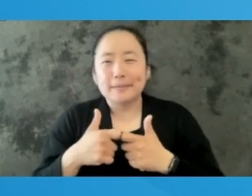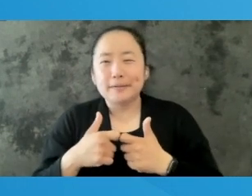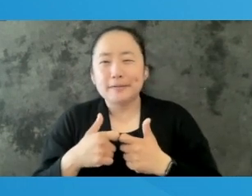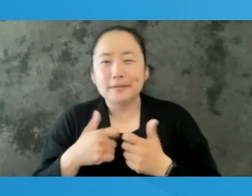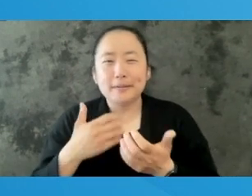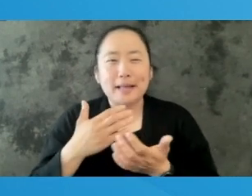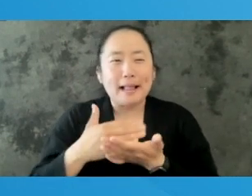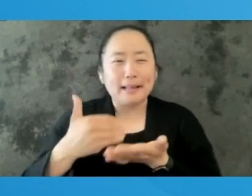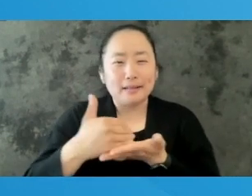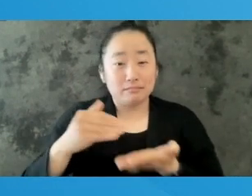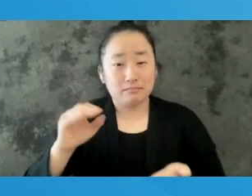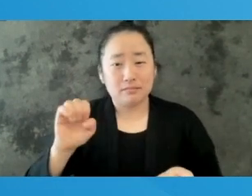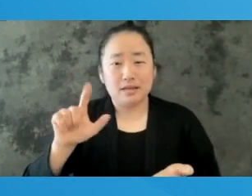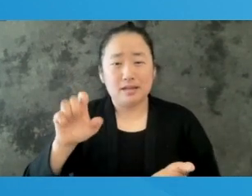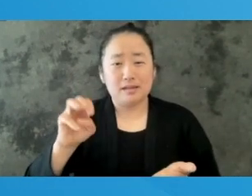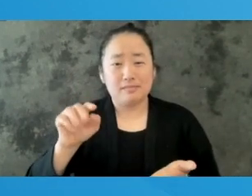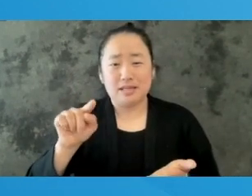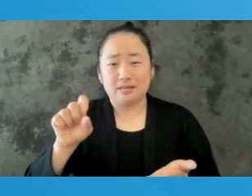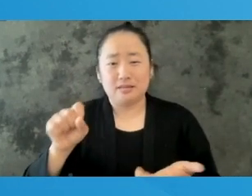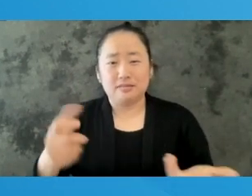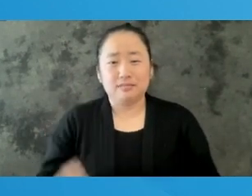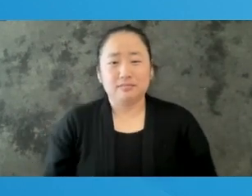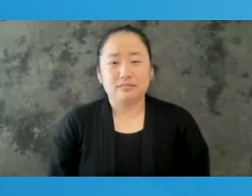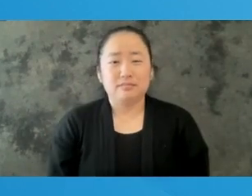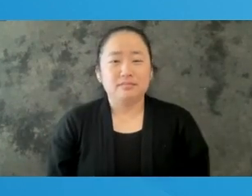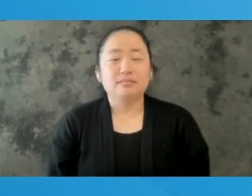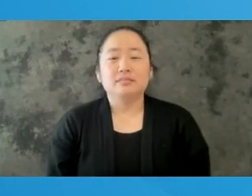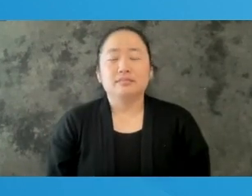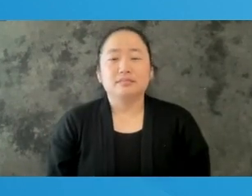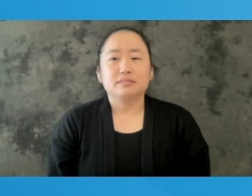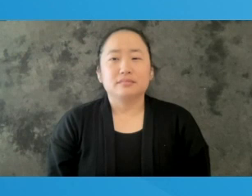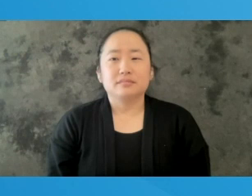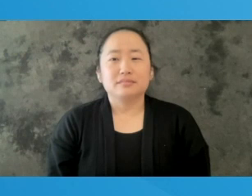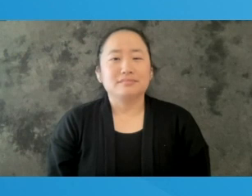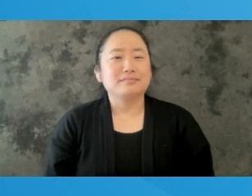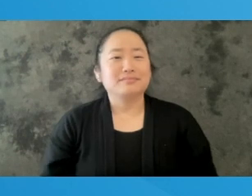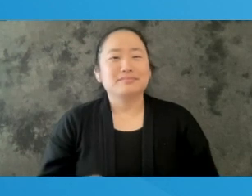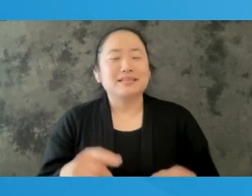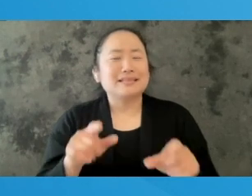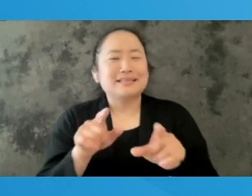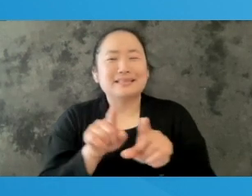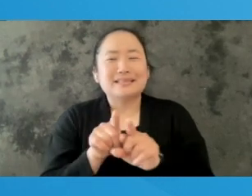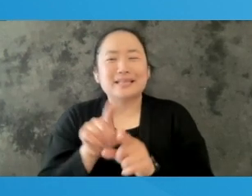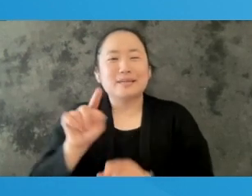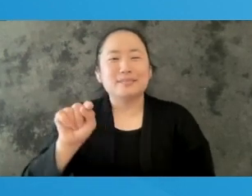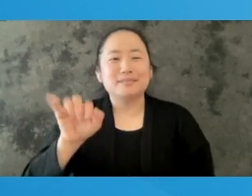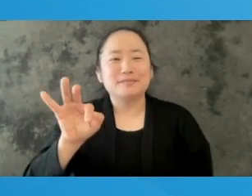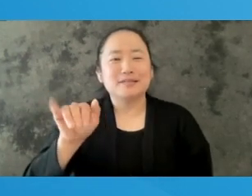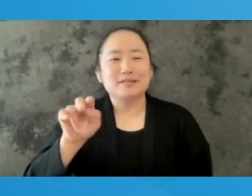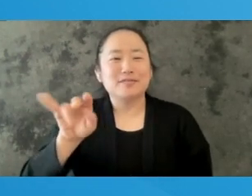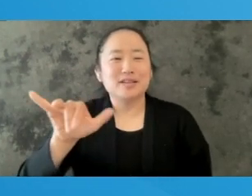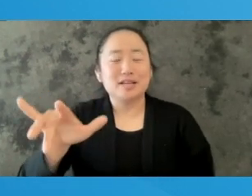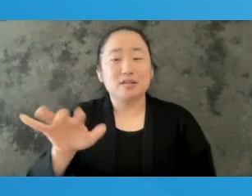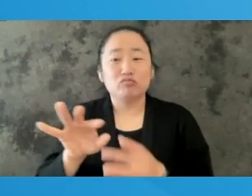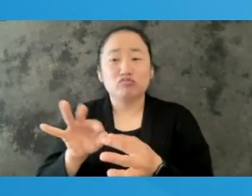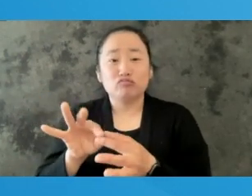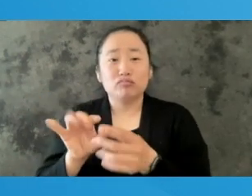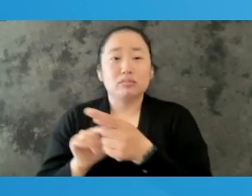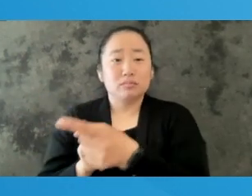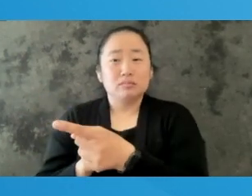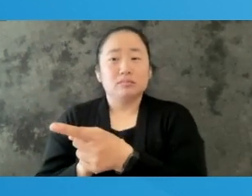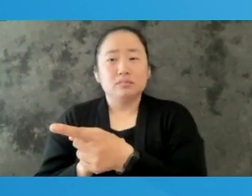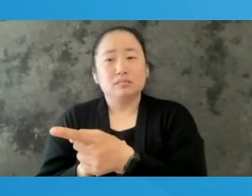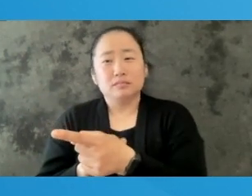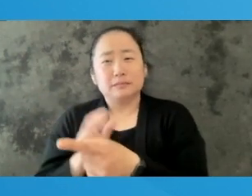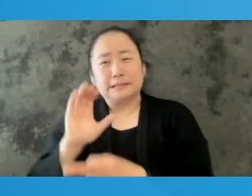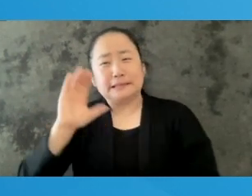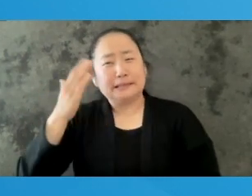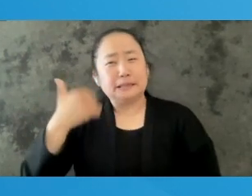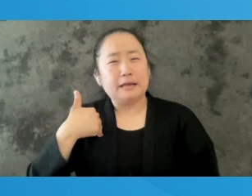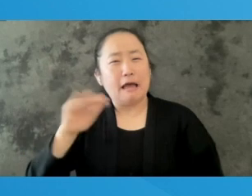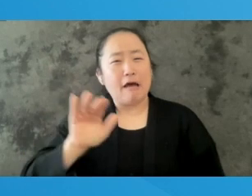Yeah, and similar to as Tiffany had mentioned, we have maybe what appears to look like hills,